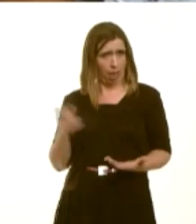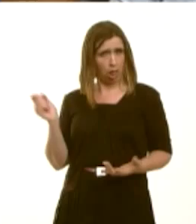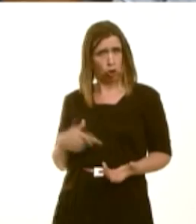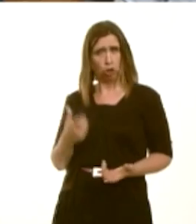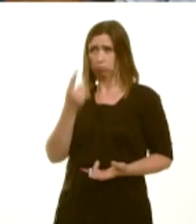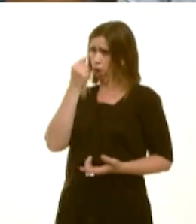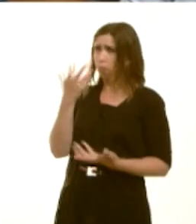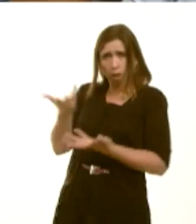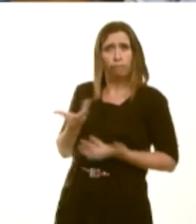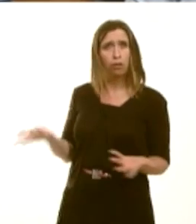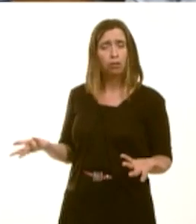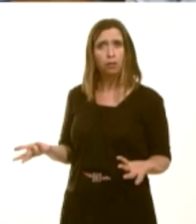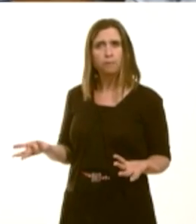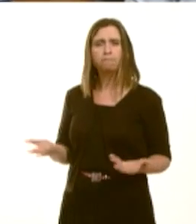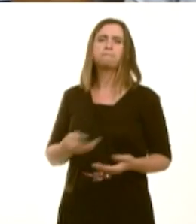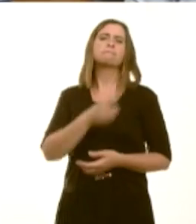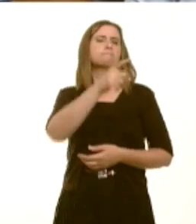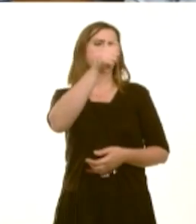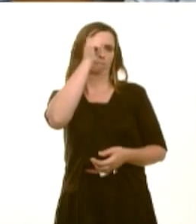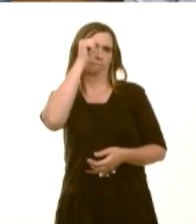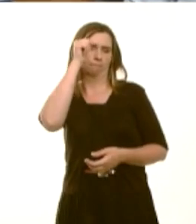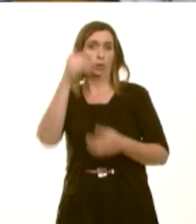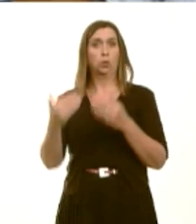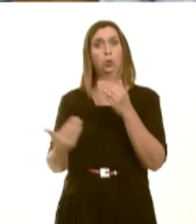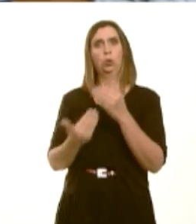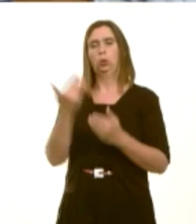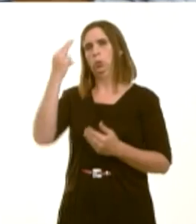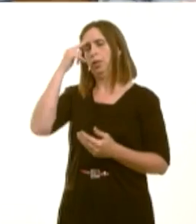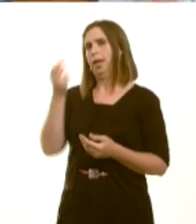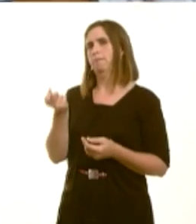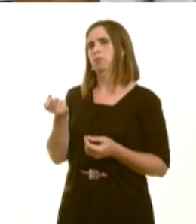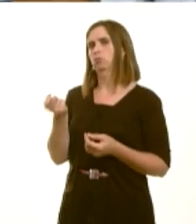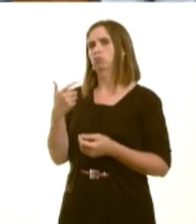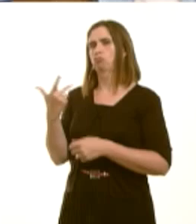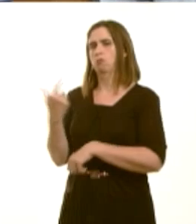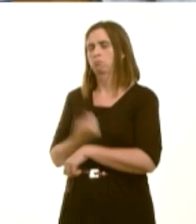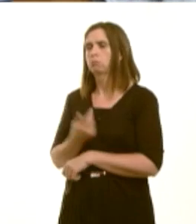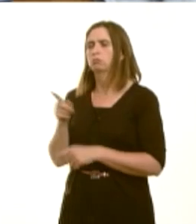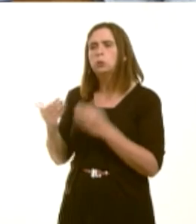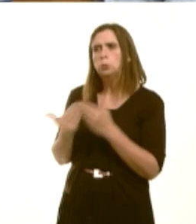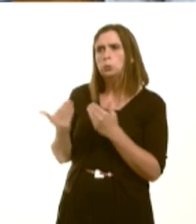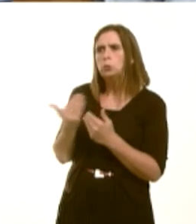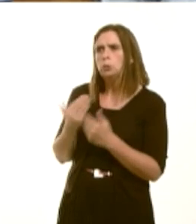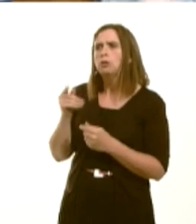as the leader of Plaid Cymru will know, where, when new drugs appear, they go through an approval process via the National Institute for Health and Care Excellence. On occasions